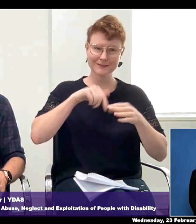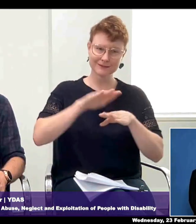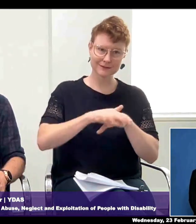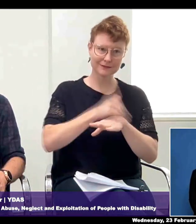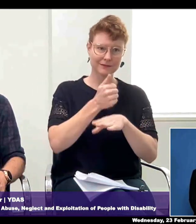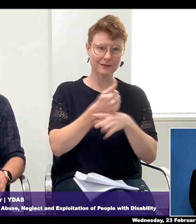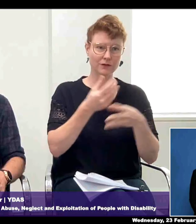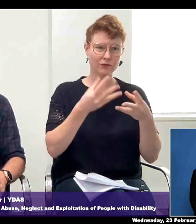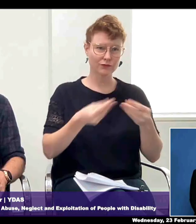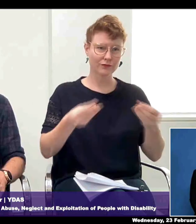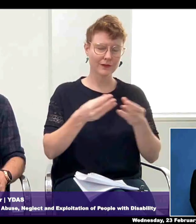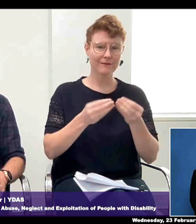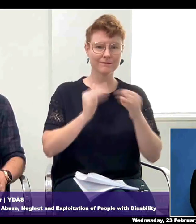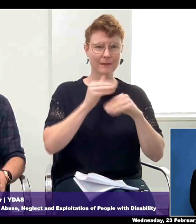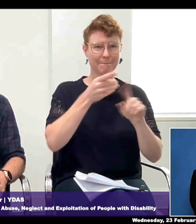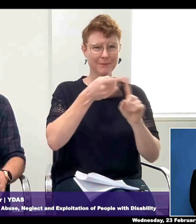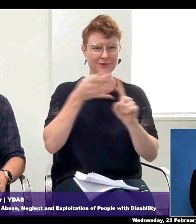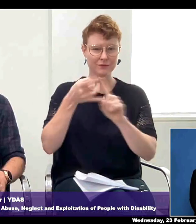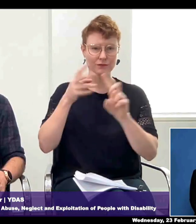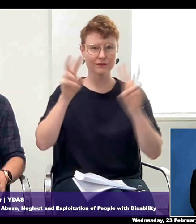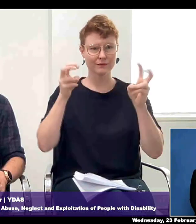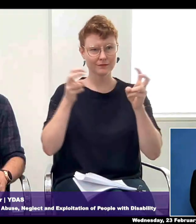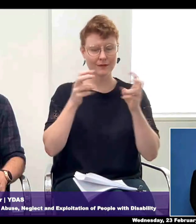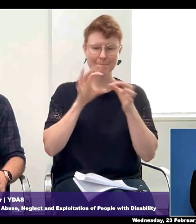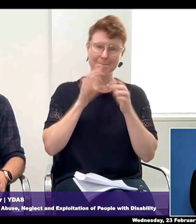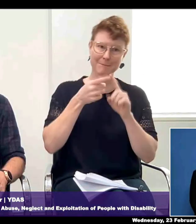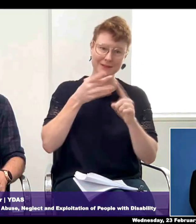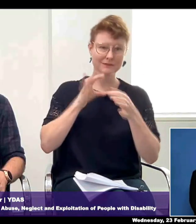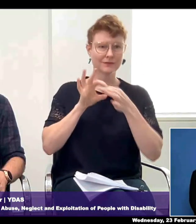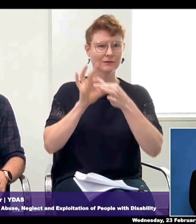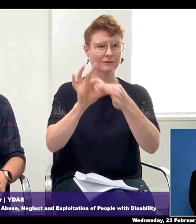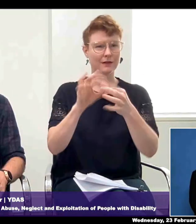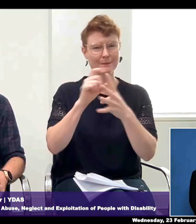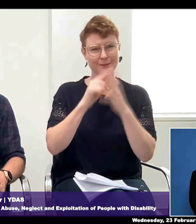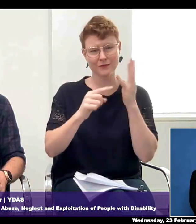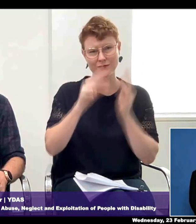We have a range of resources that we have developed that speak to particular topics